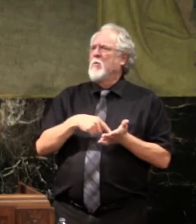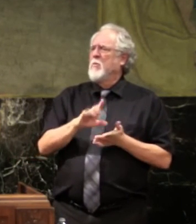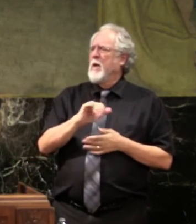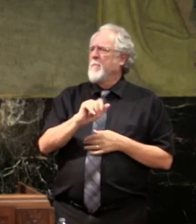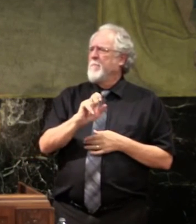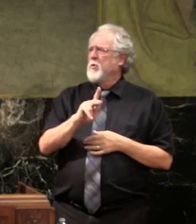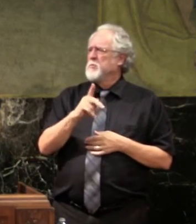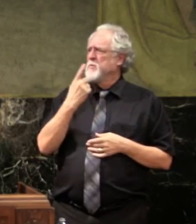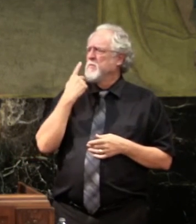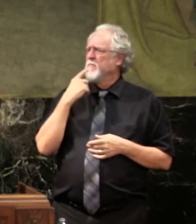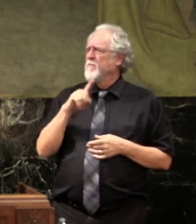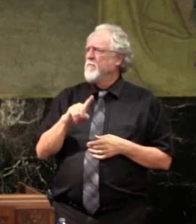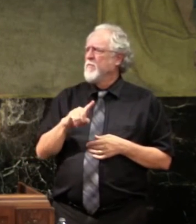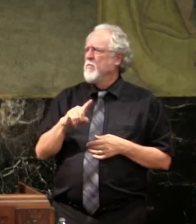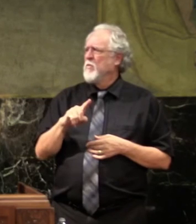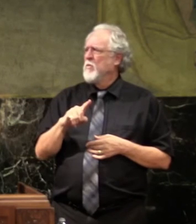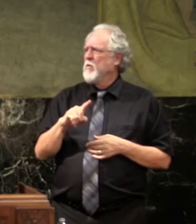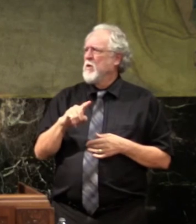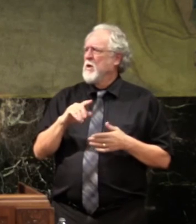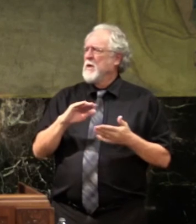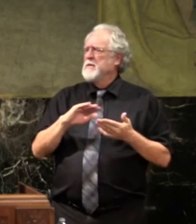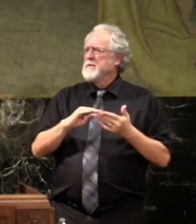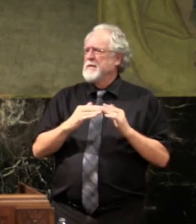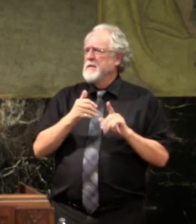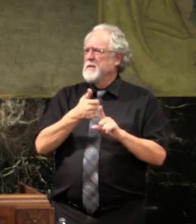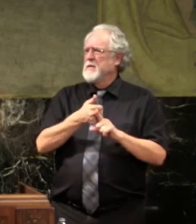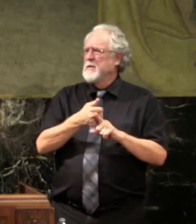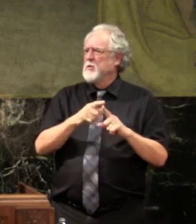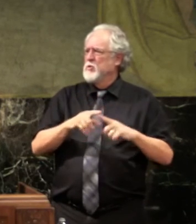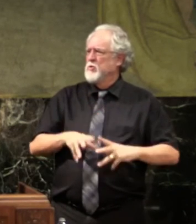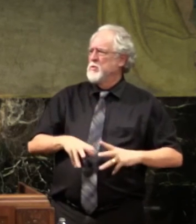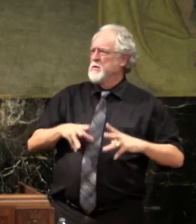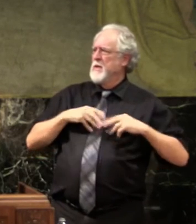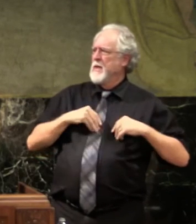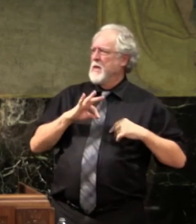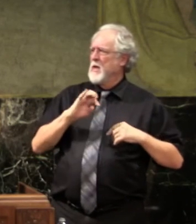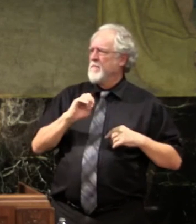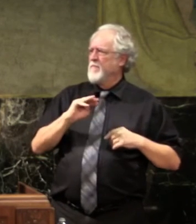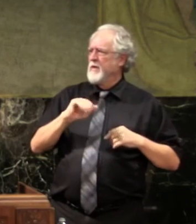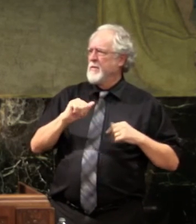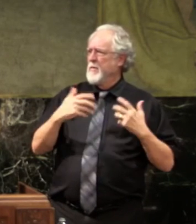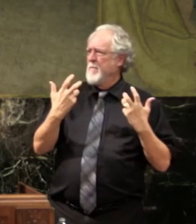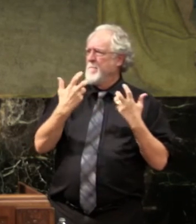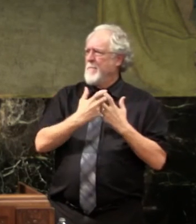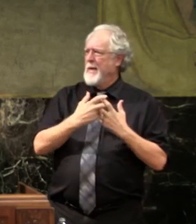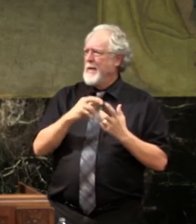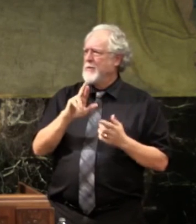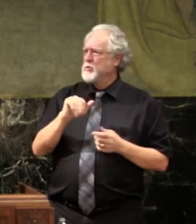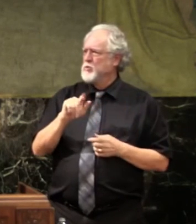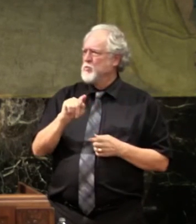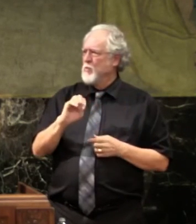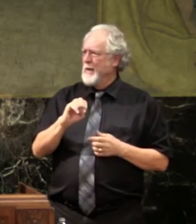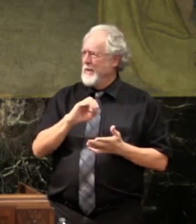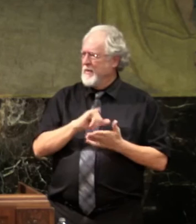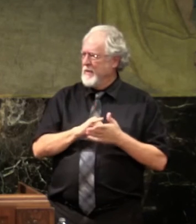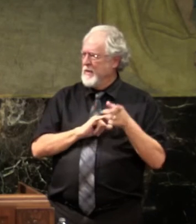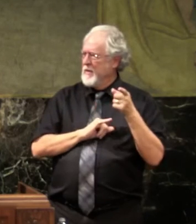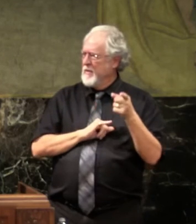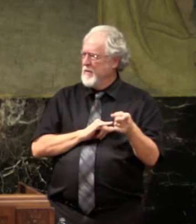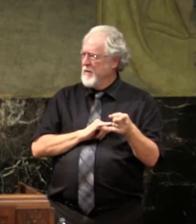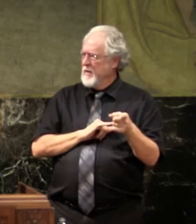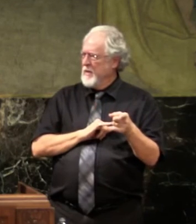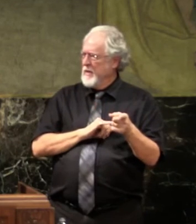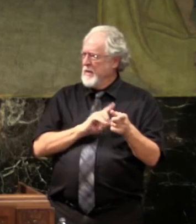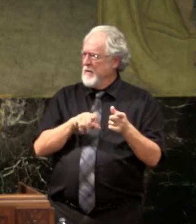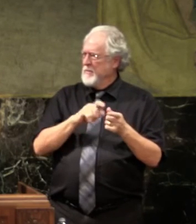yeah